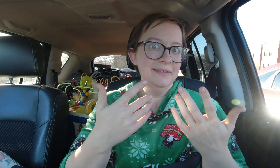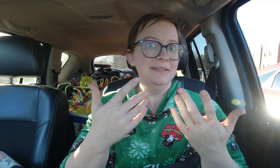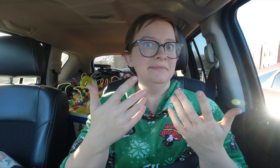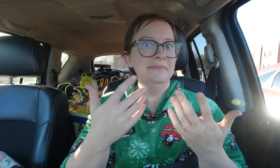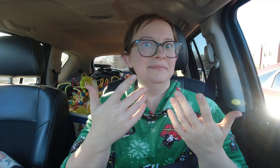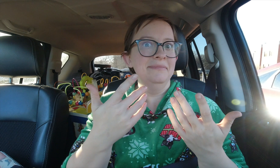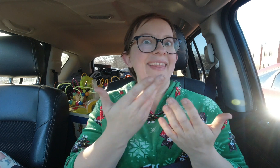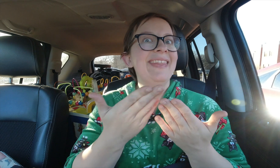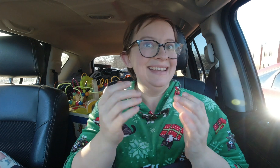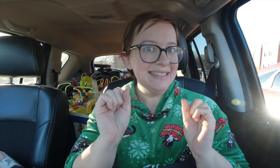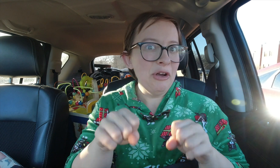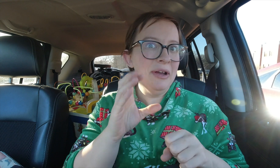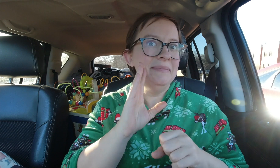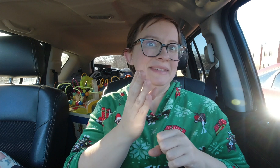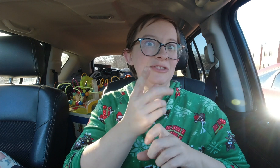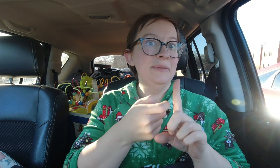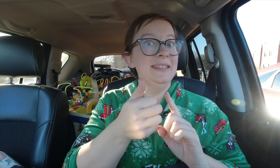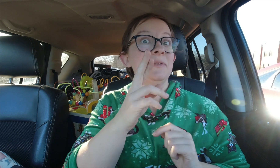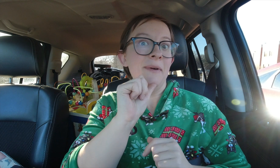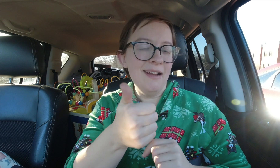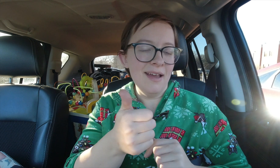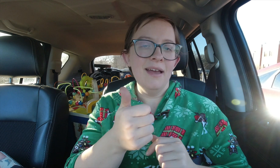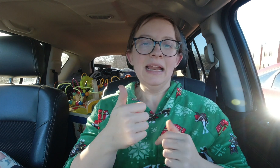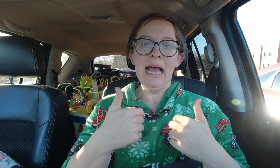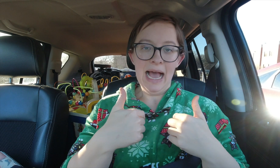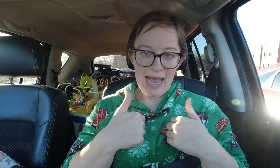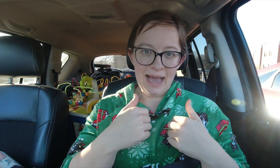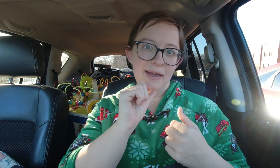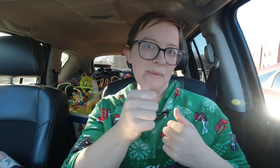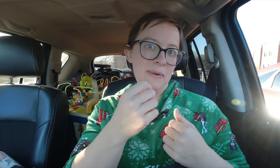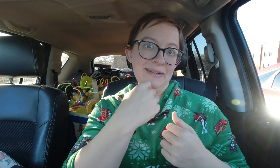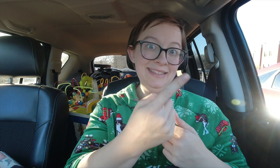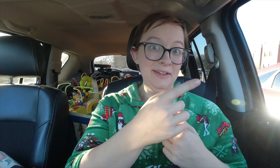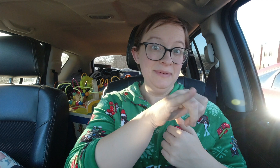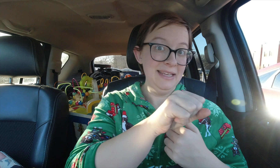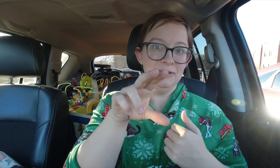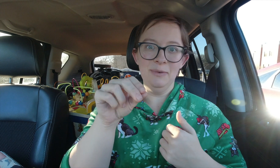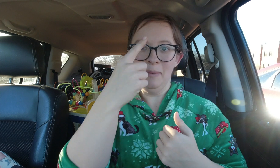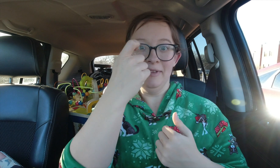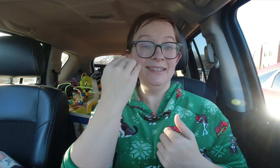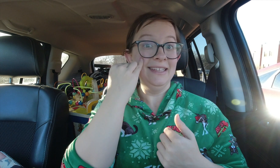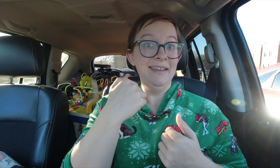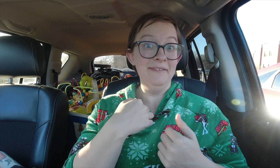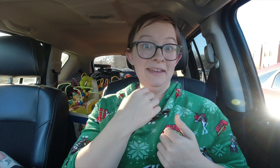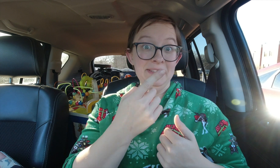who has things that could be circumcised or not and so I'm not gonna tell you yes or no.